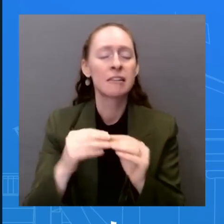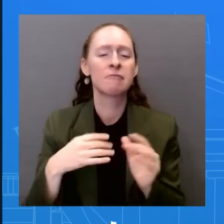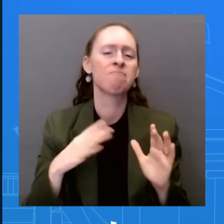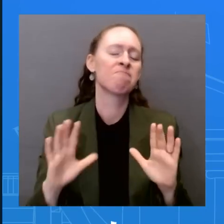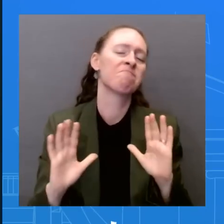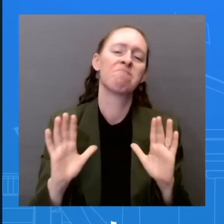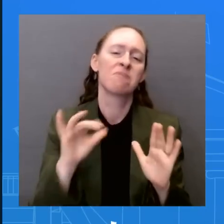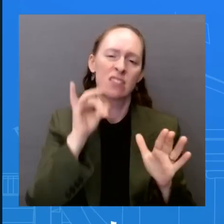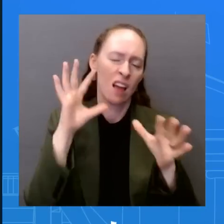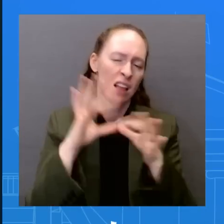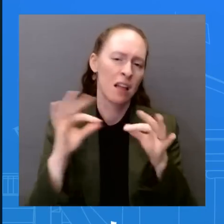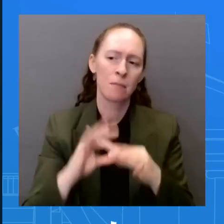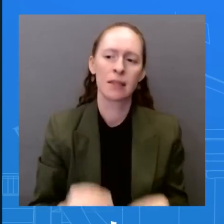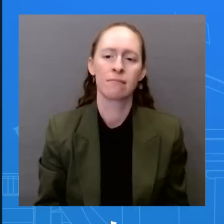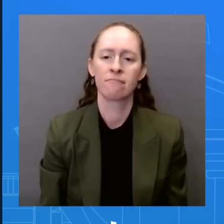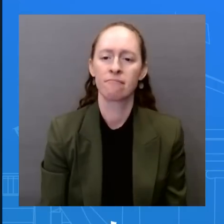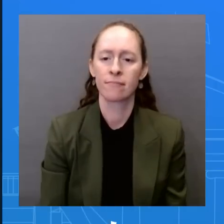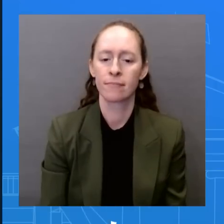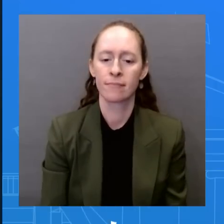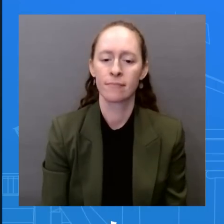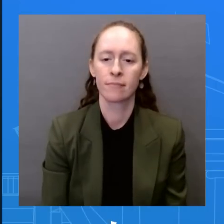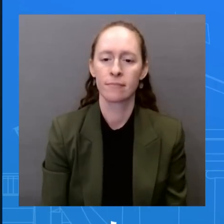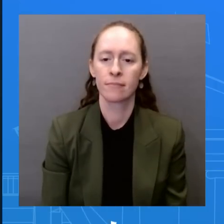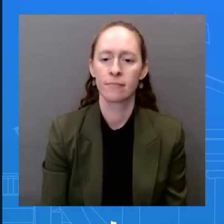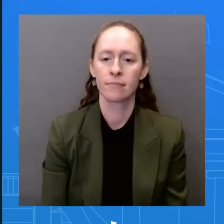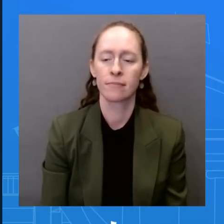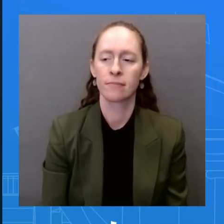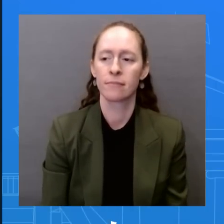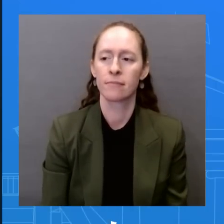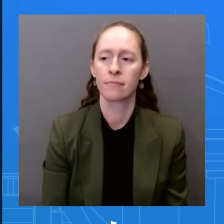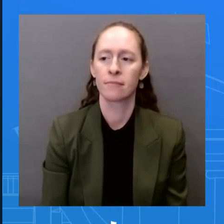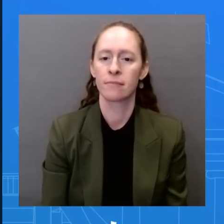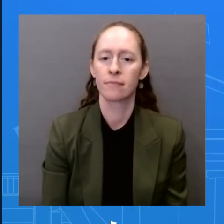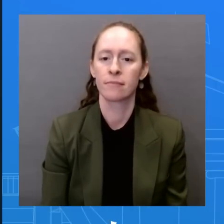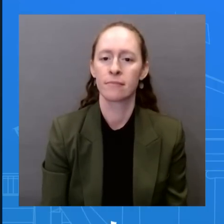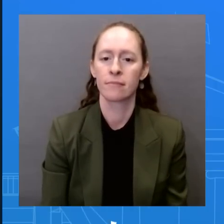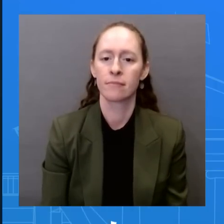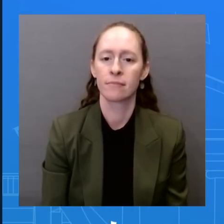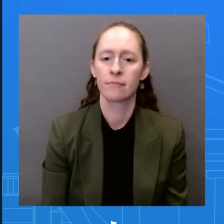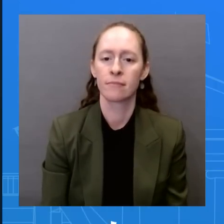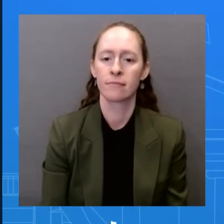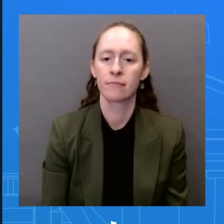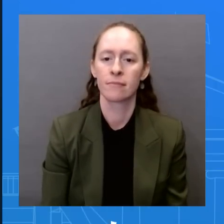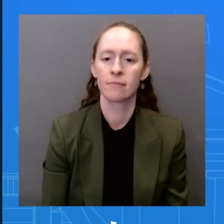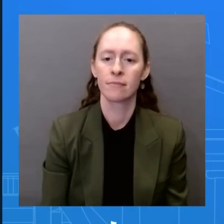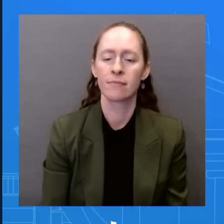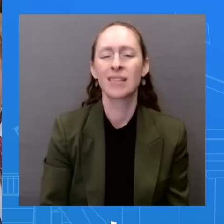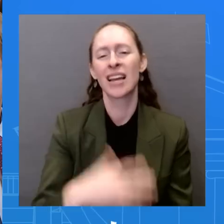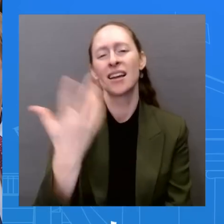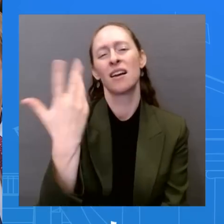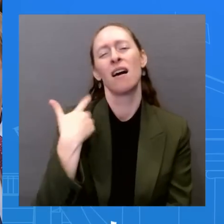The Press: Thanks, Karine. I'm going to follow up, I guess, on both of Simon's questions. The first was on marriage equality.